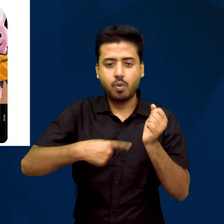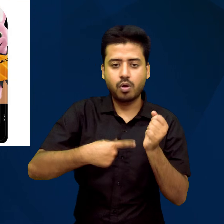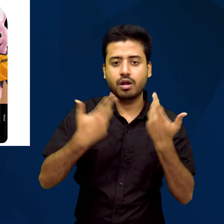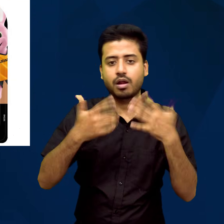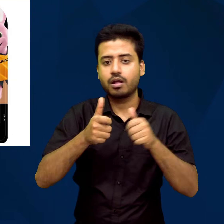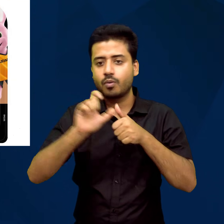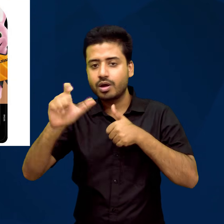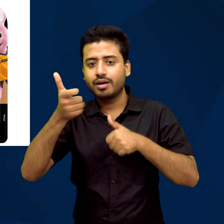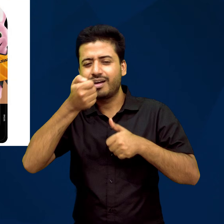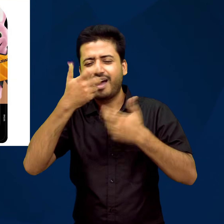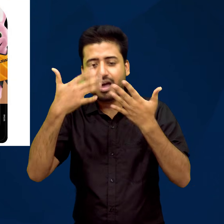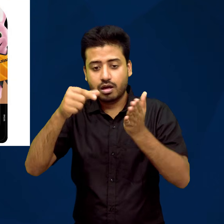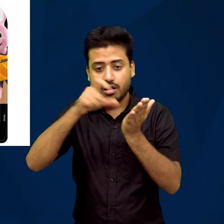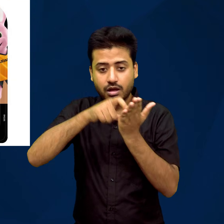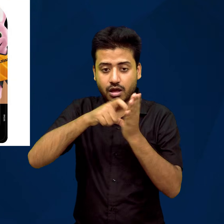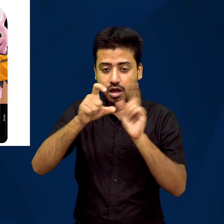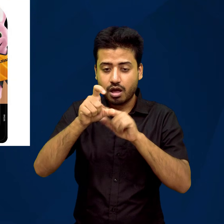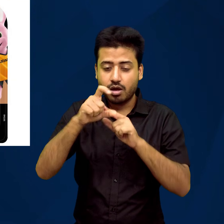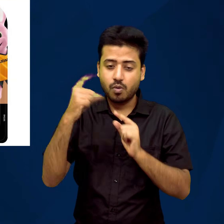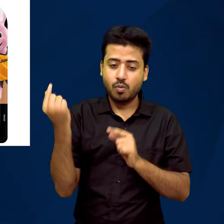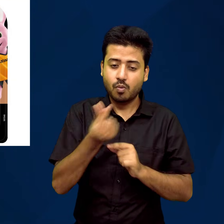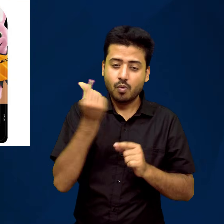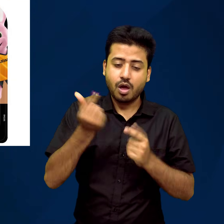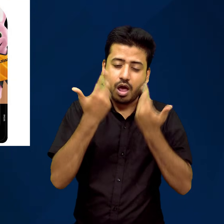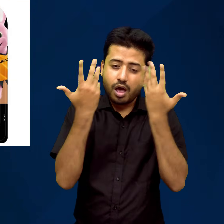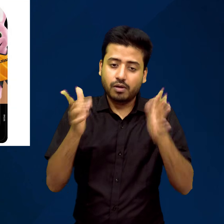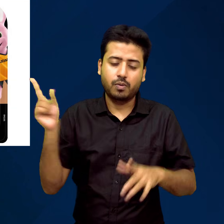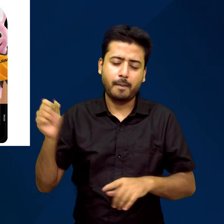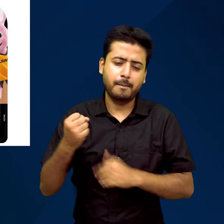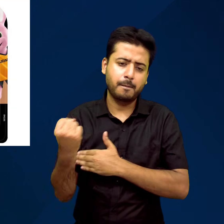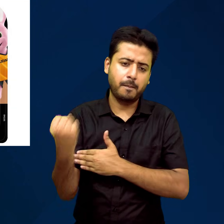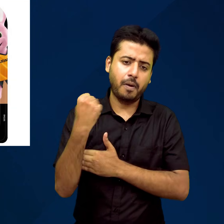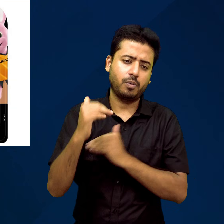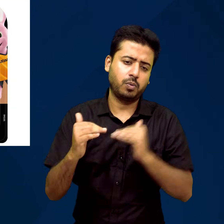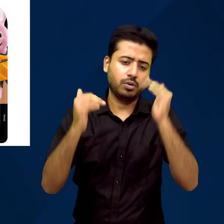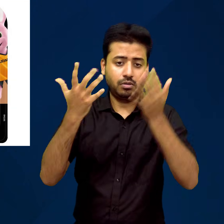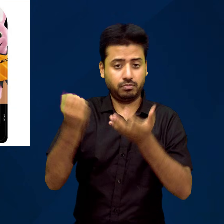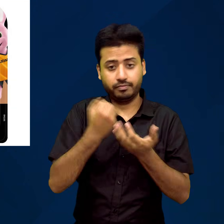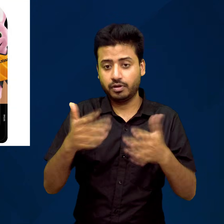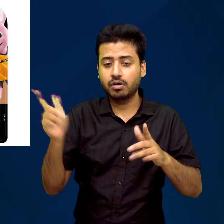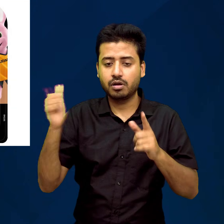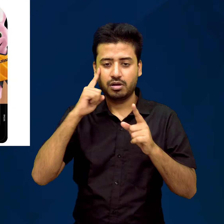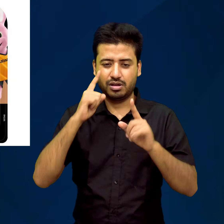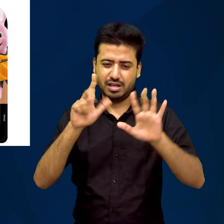Packaging. Finally, the battery is wrapped in a protective tin, plastic or paper label